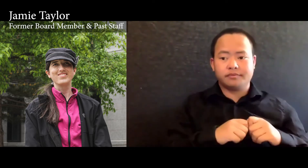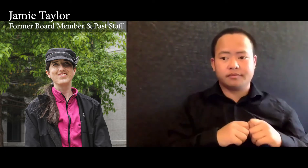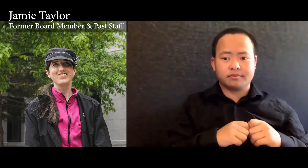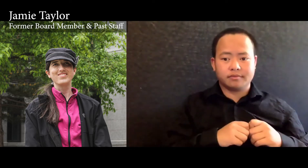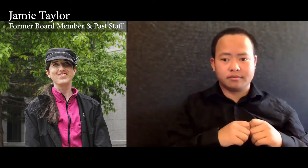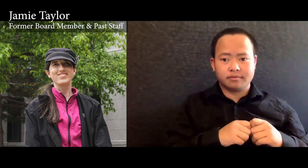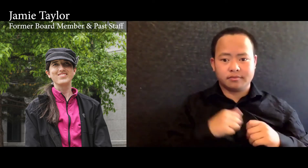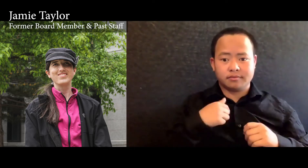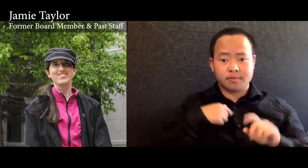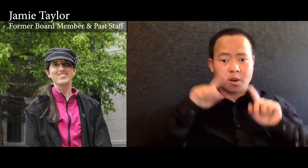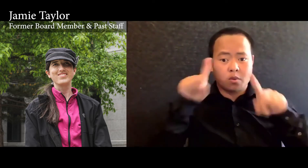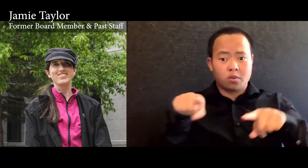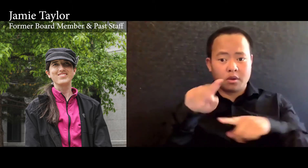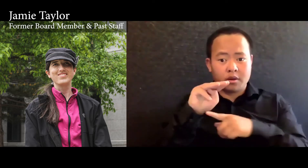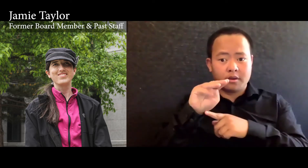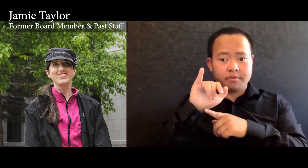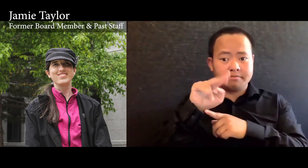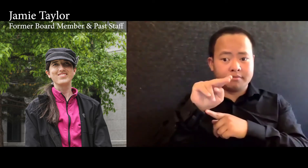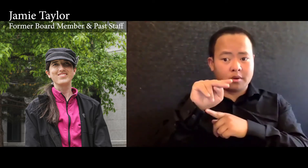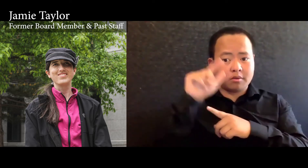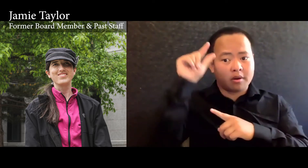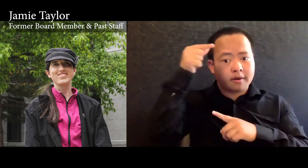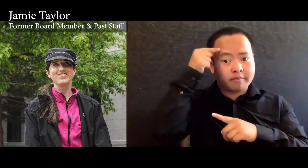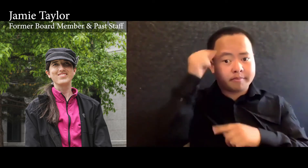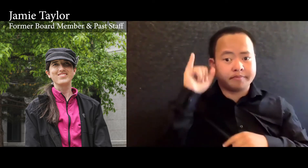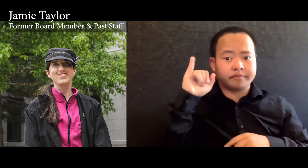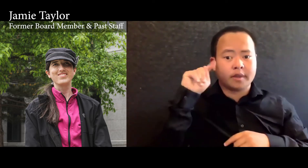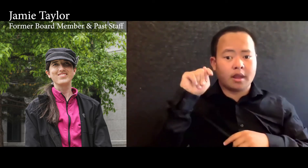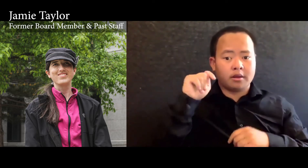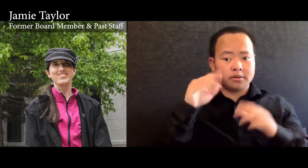I was at the Minnesota Government IT Symposium.